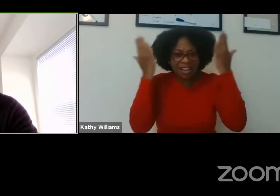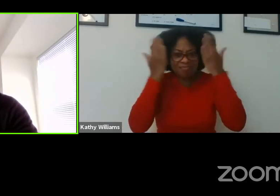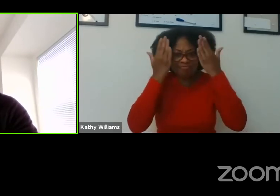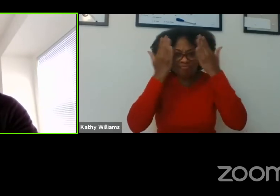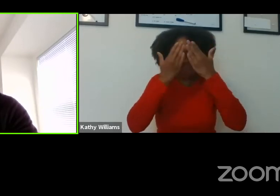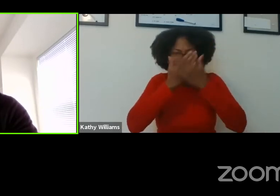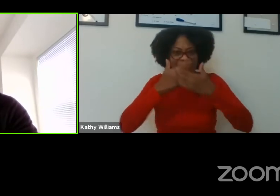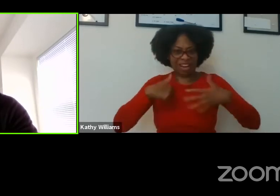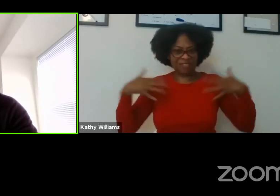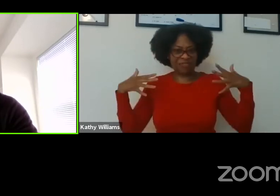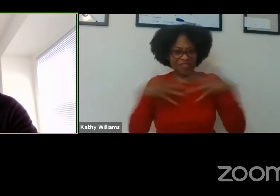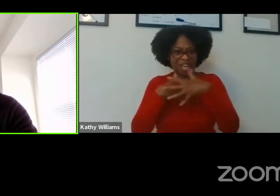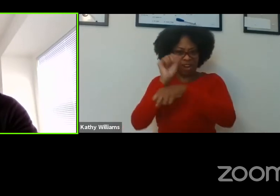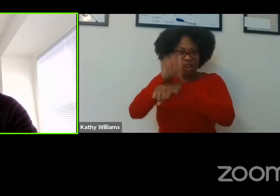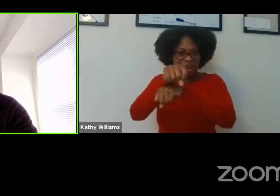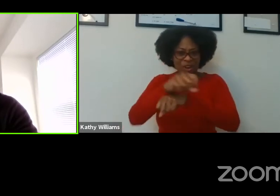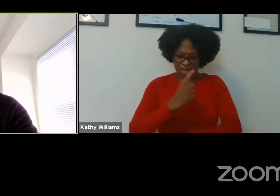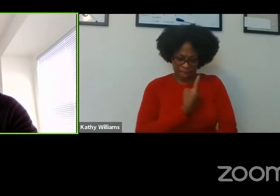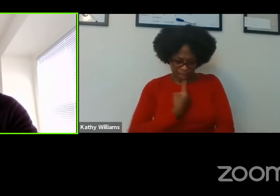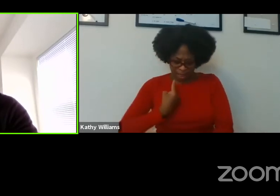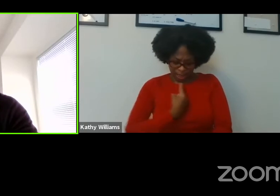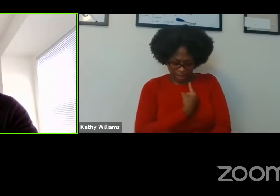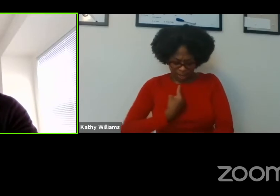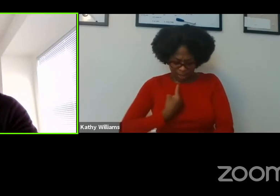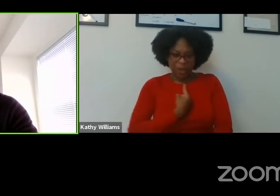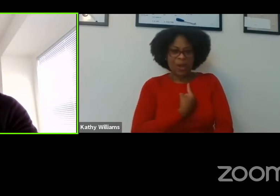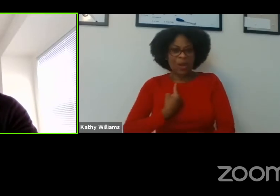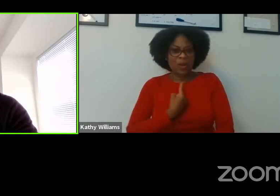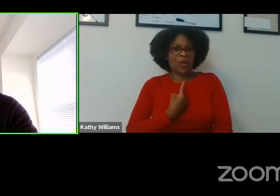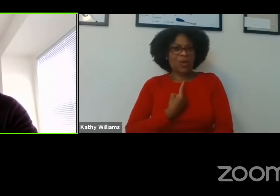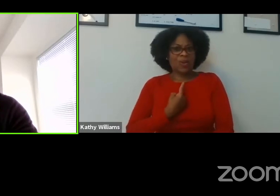I had already conquered that fear.